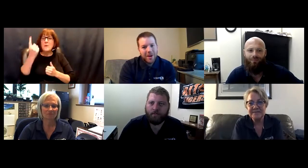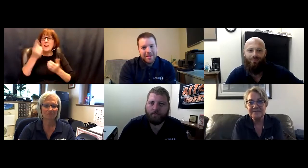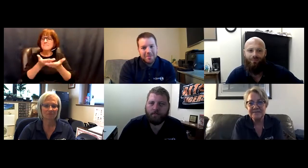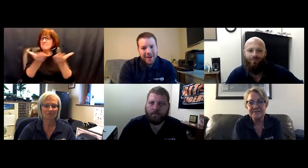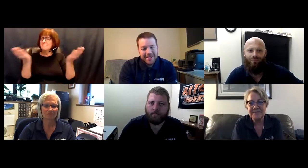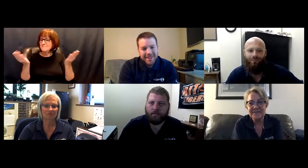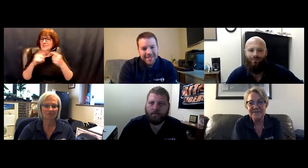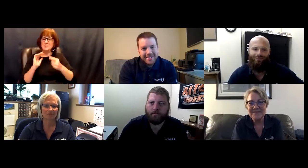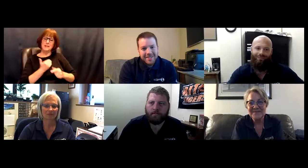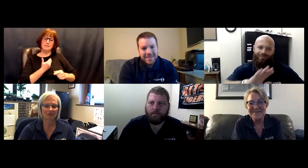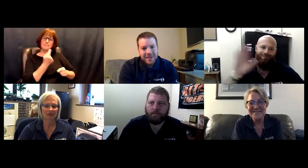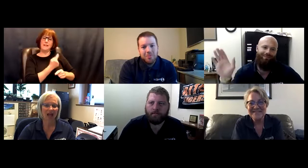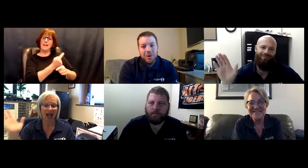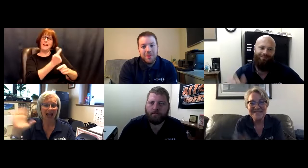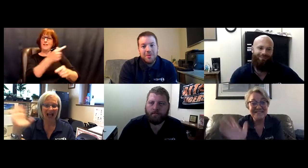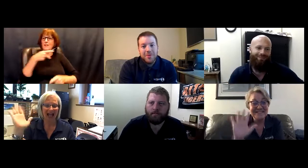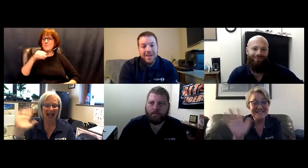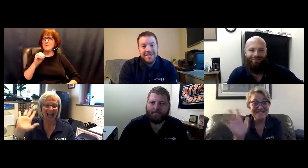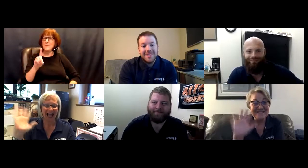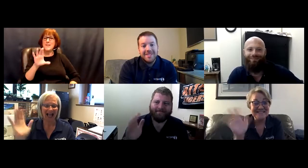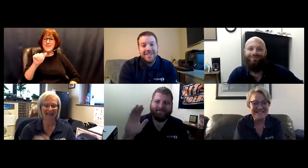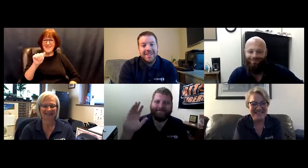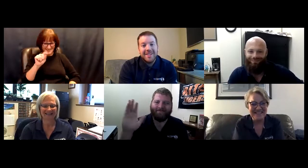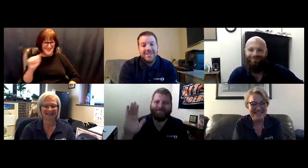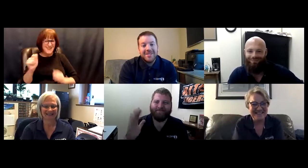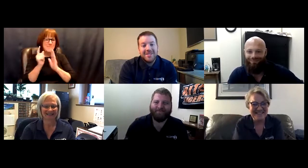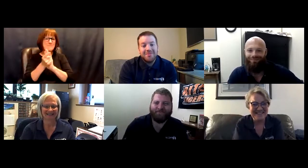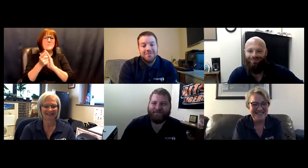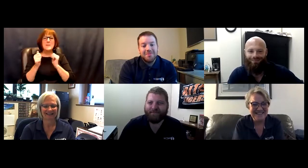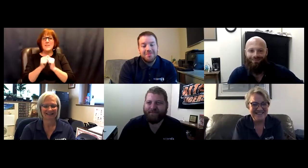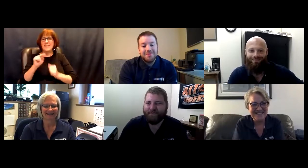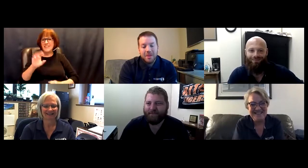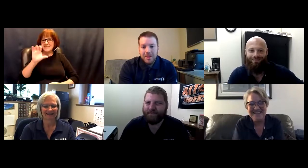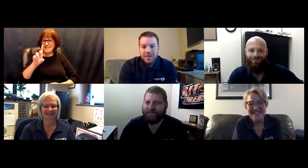regular podcast "A moment with NCDHH"